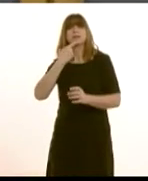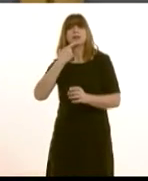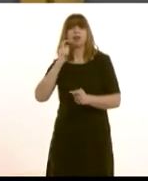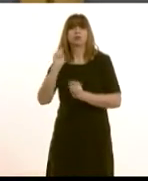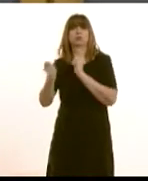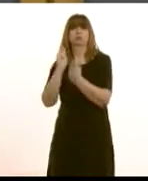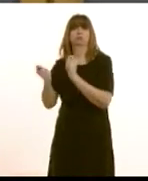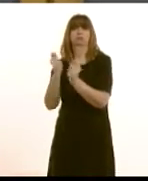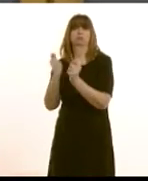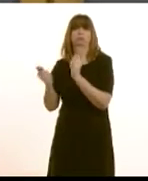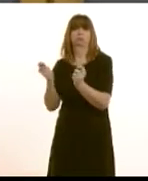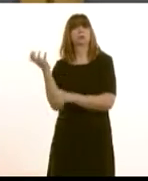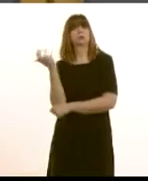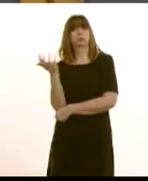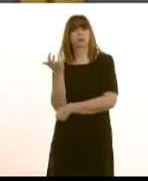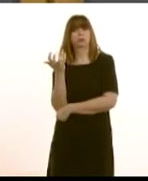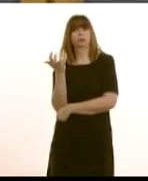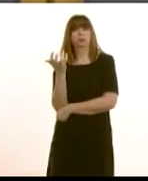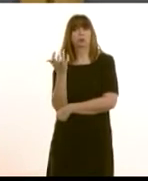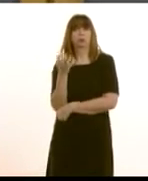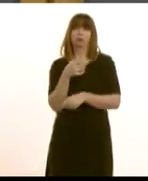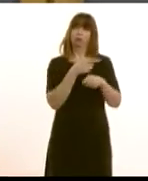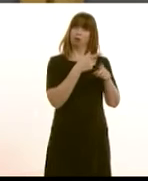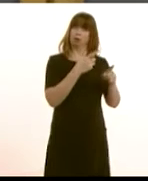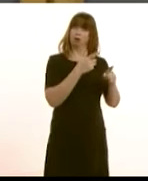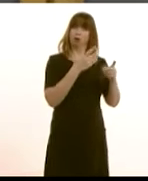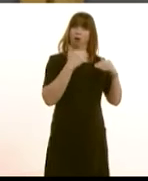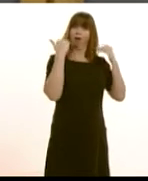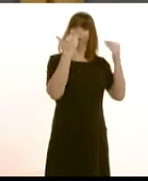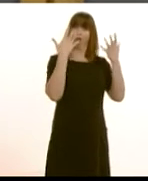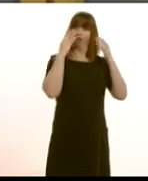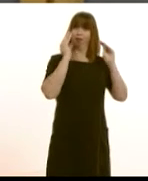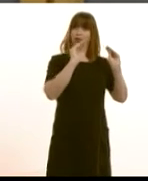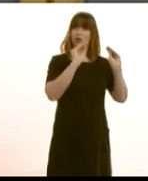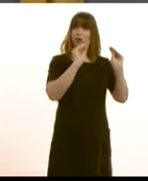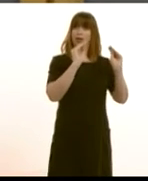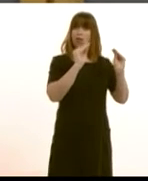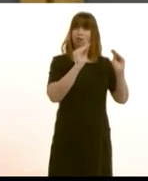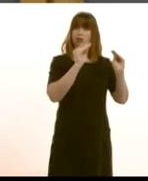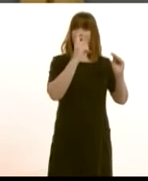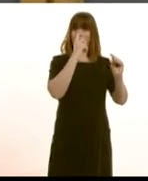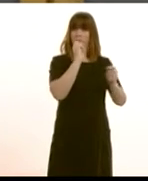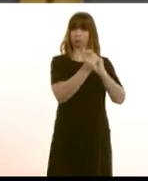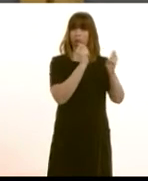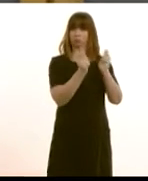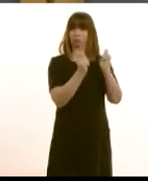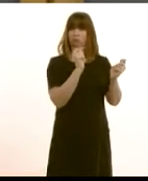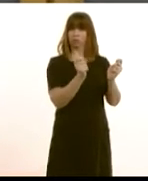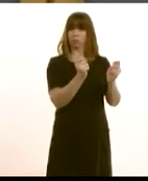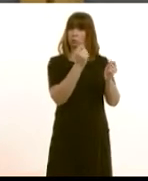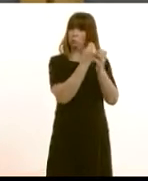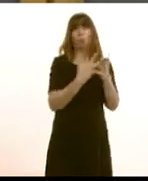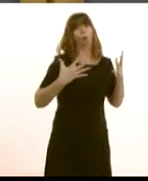possibility that the job losses facing higher education could be greater in number than